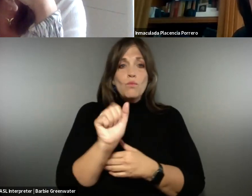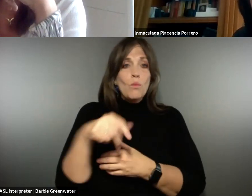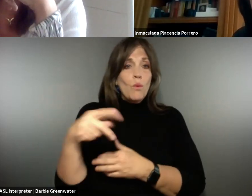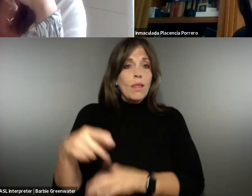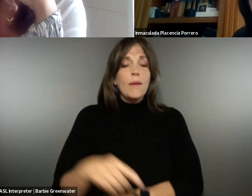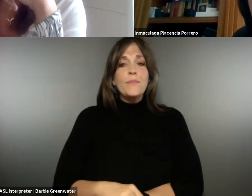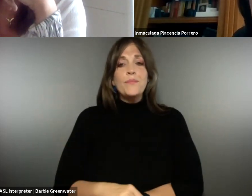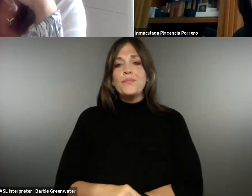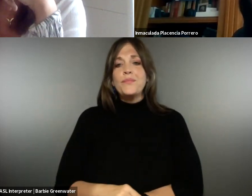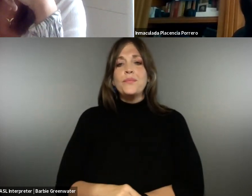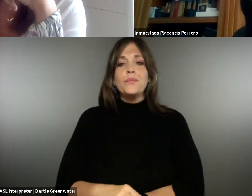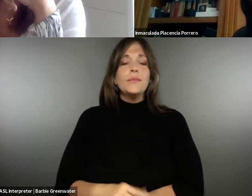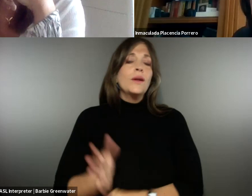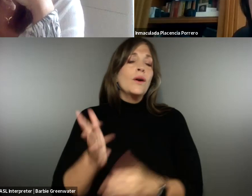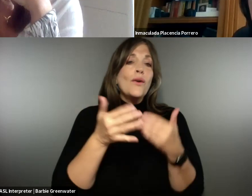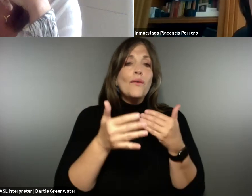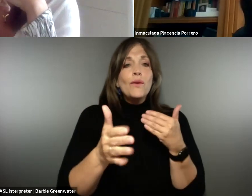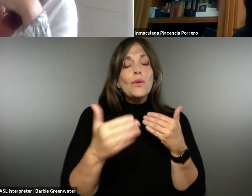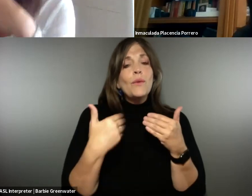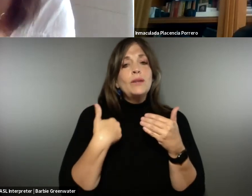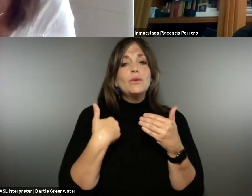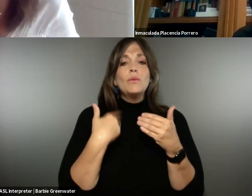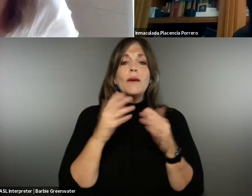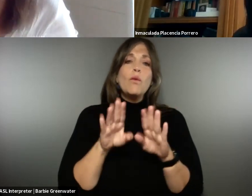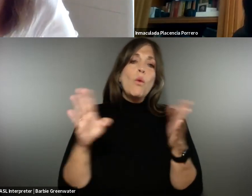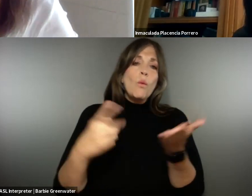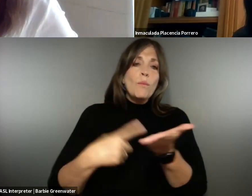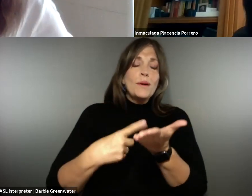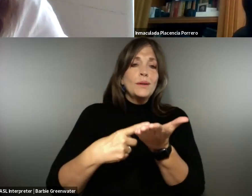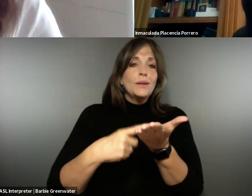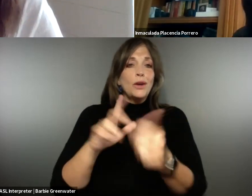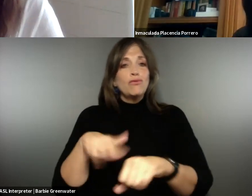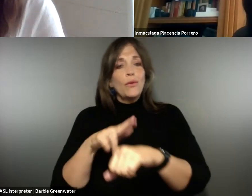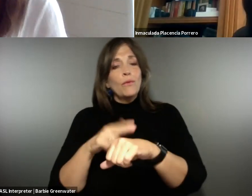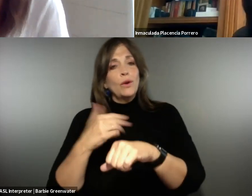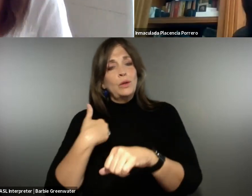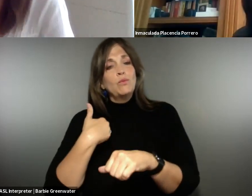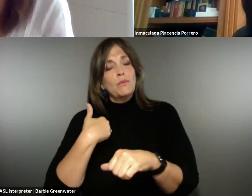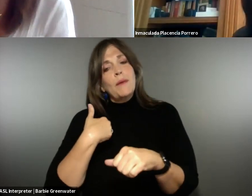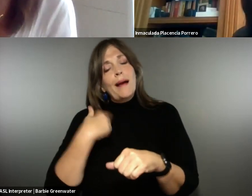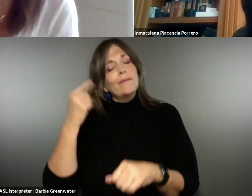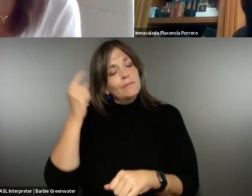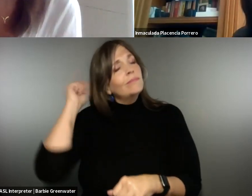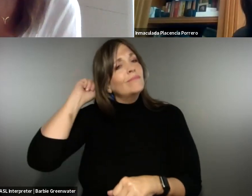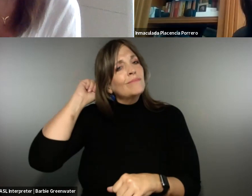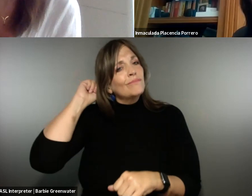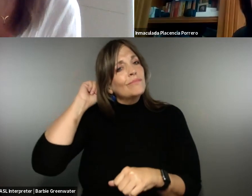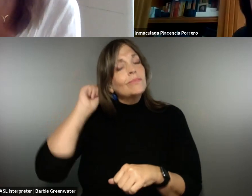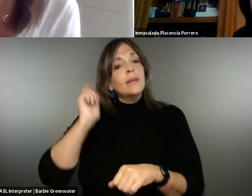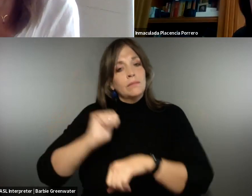context of web accessibility and in relation to mobile apps. For the rest, we have pretty open,